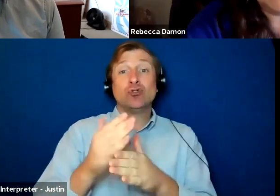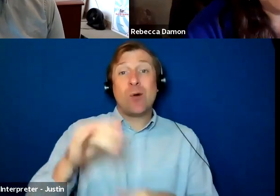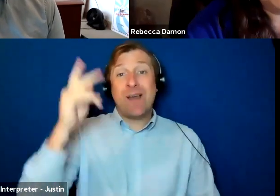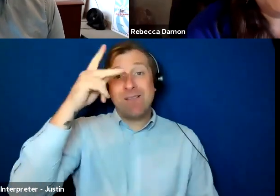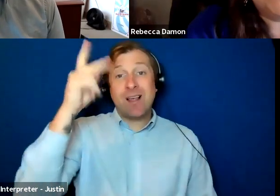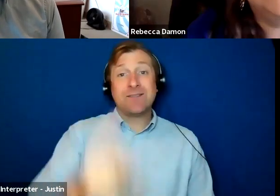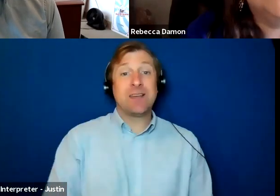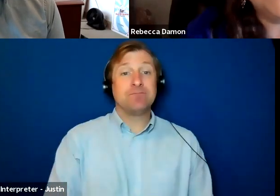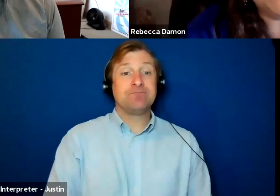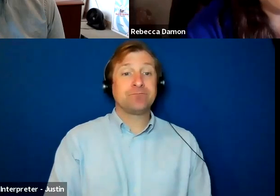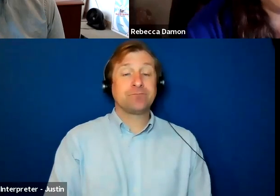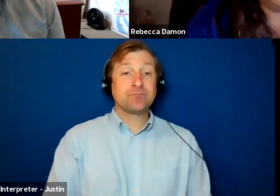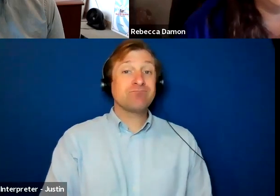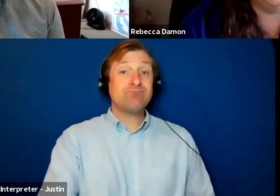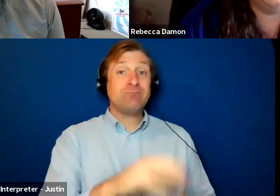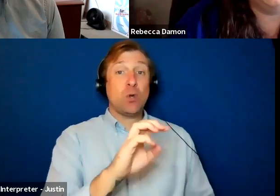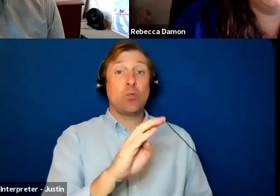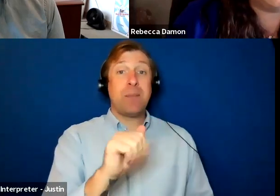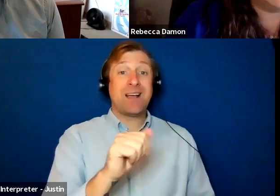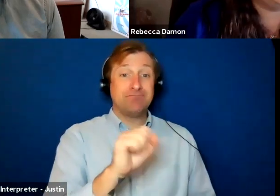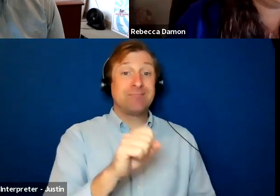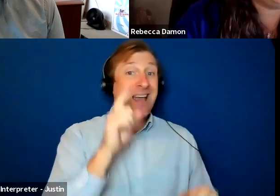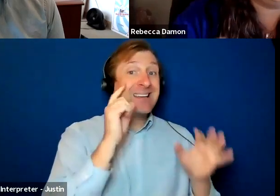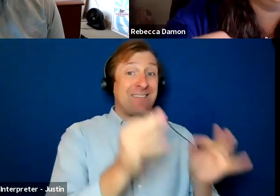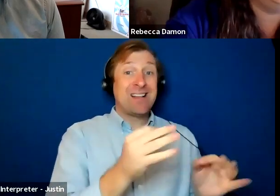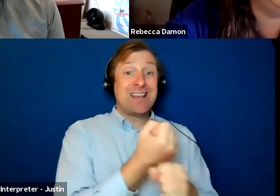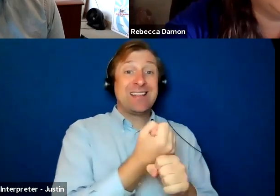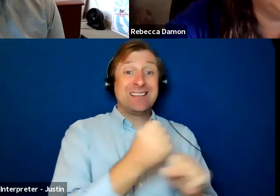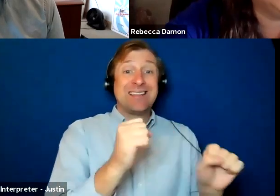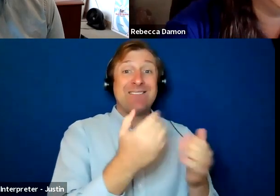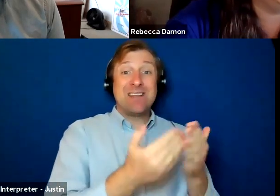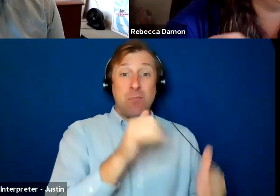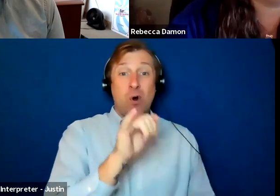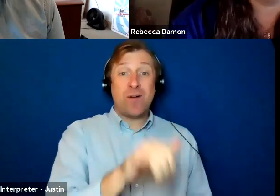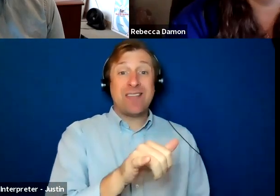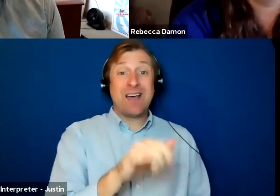Yeah, definitely also won that safety piece of it. That that was the real focus of this